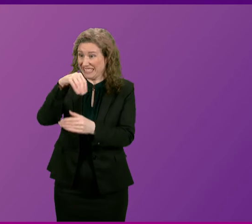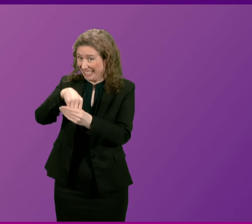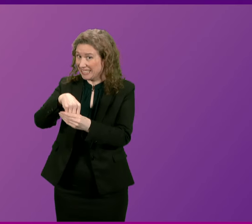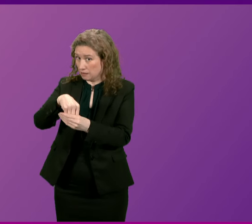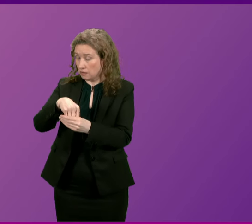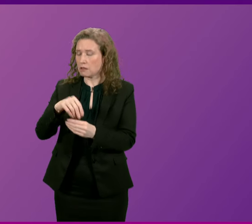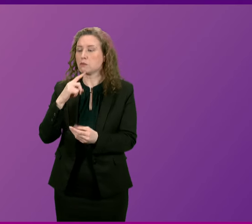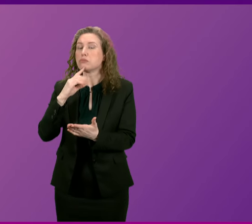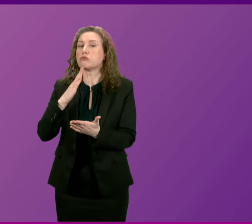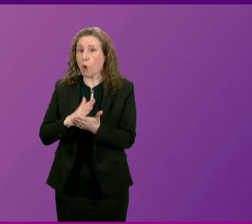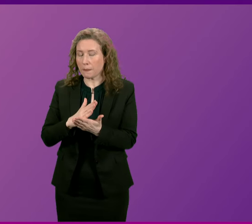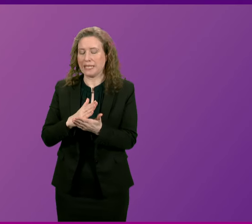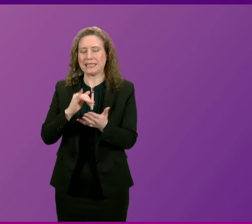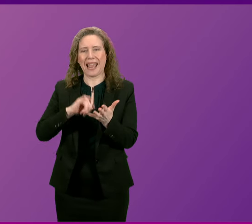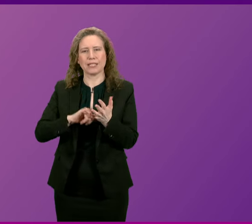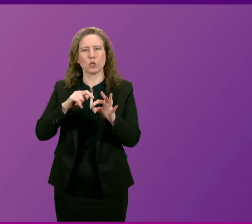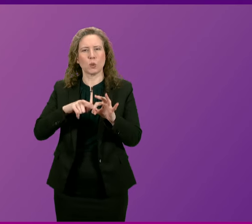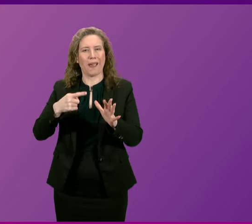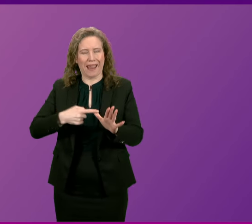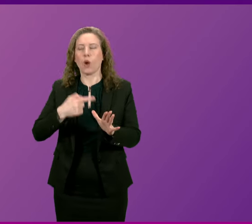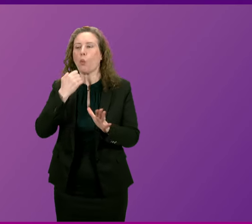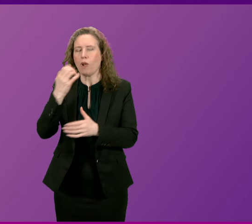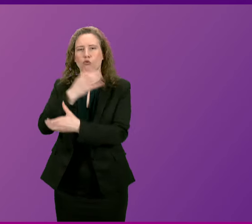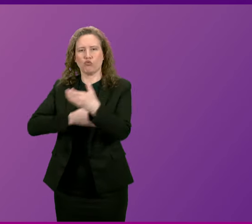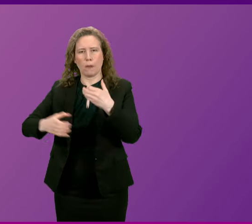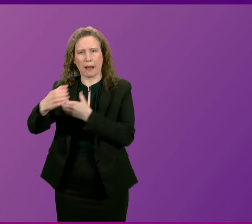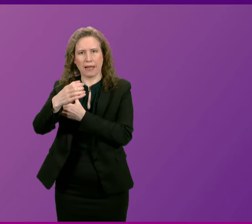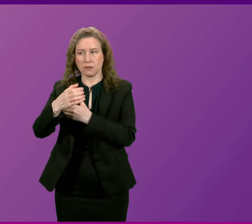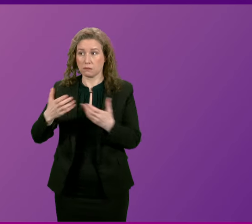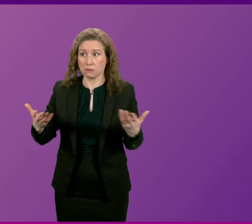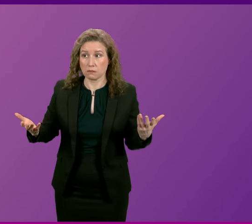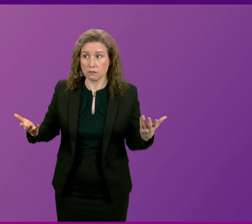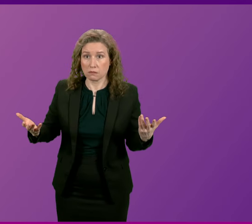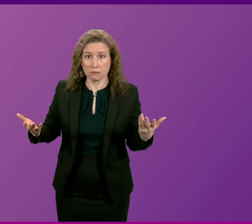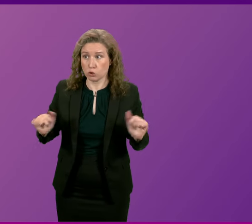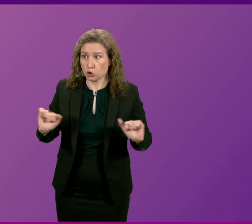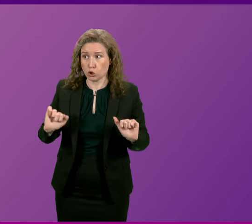served promised that the Scottish Qualifications Authority would be replaced, but it is still here.